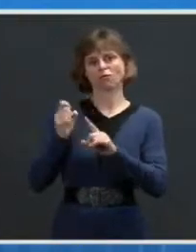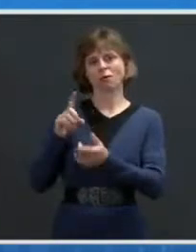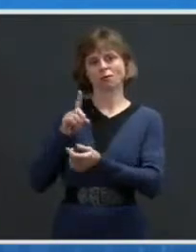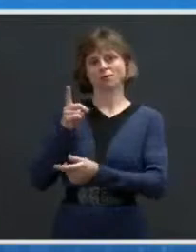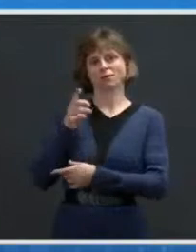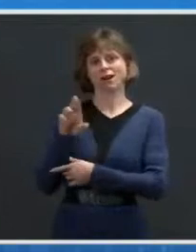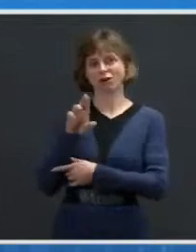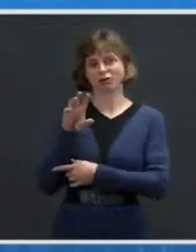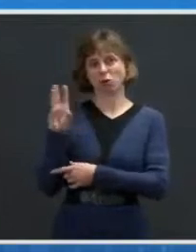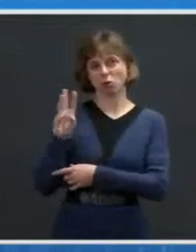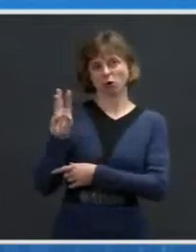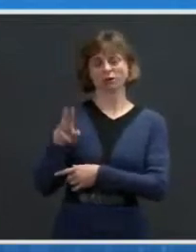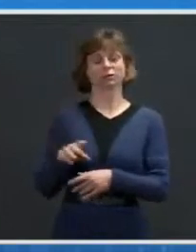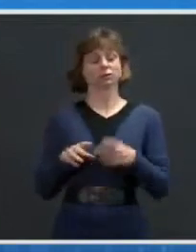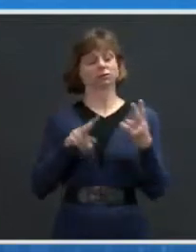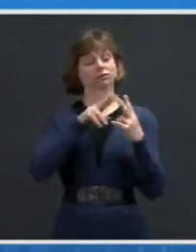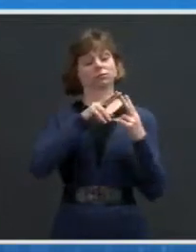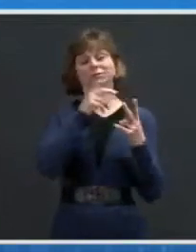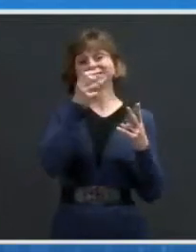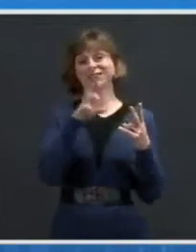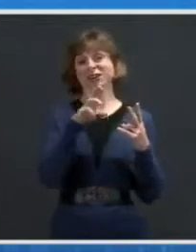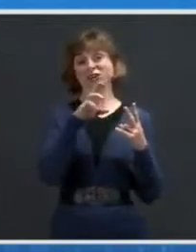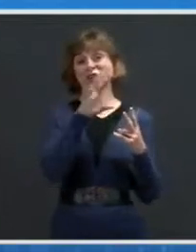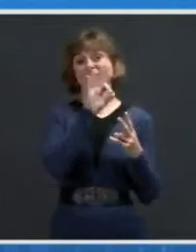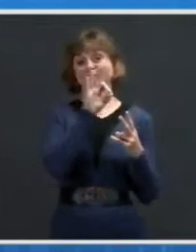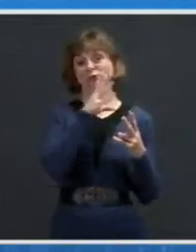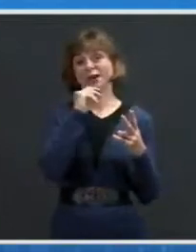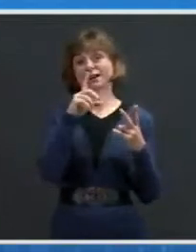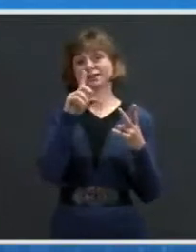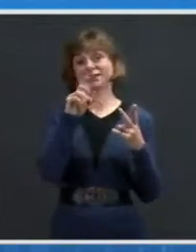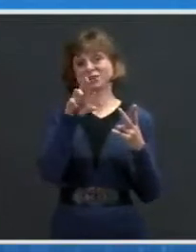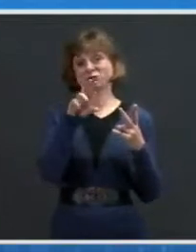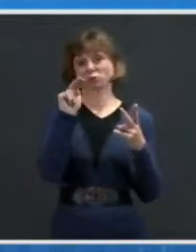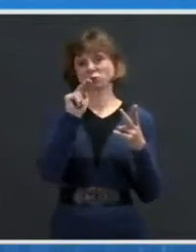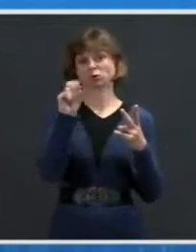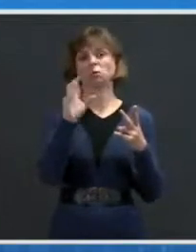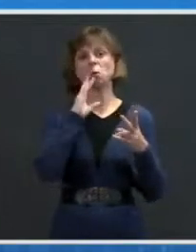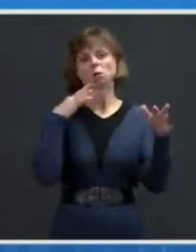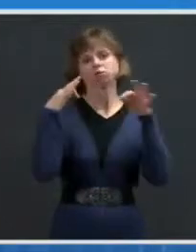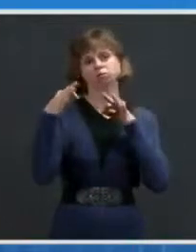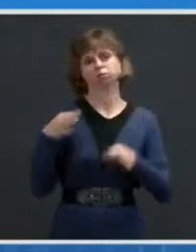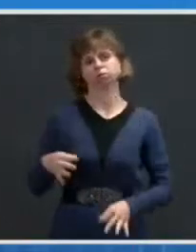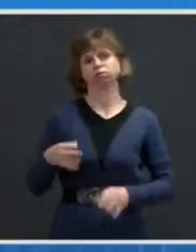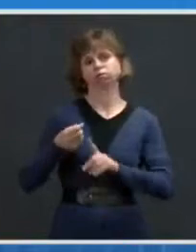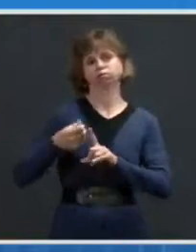TODAY, WE WILL GET A STATE OF THE PANDEMIC UPDATE.